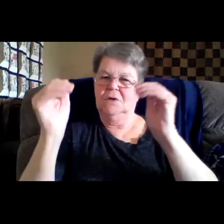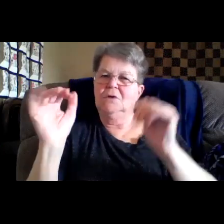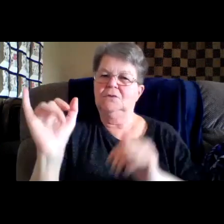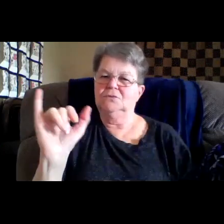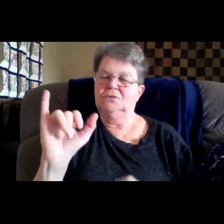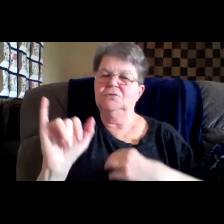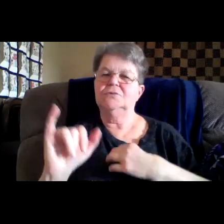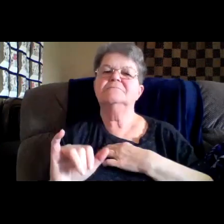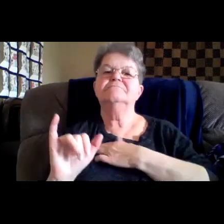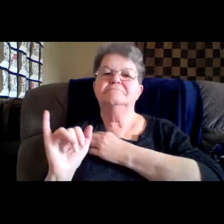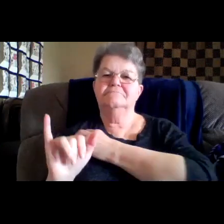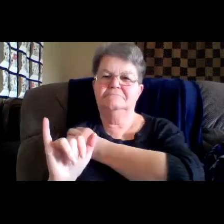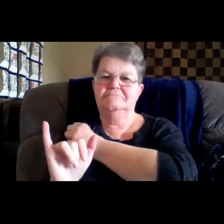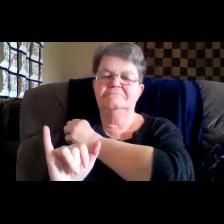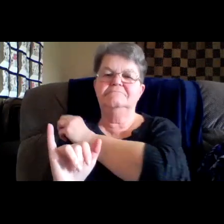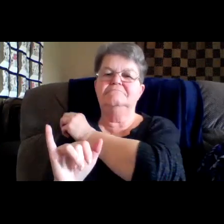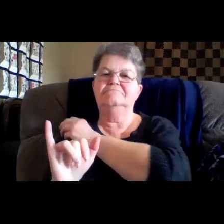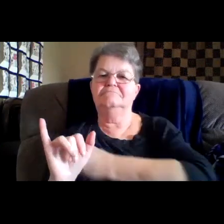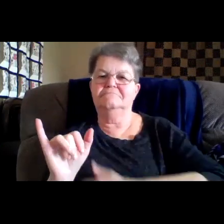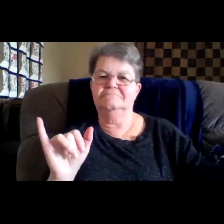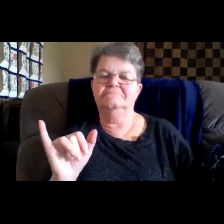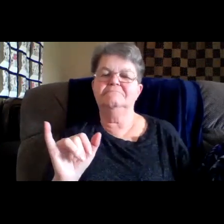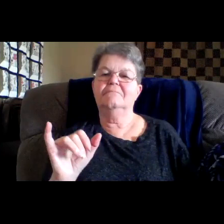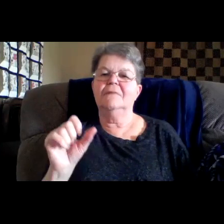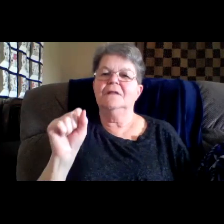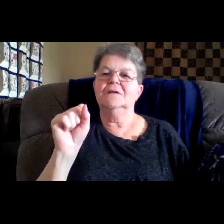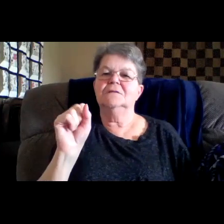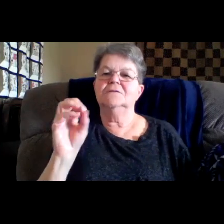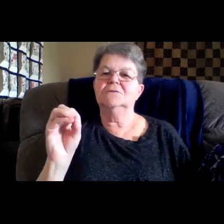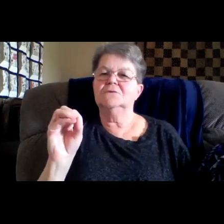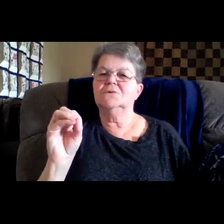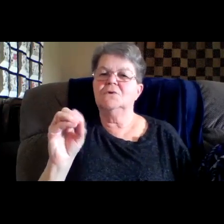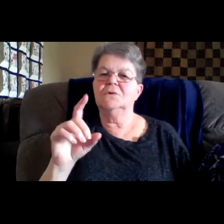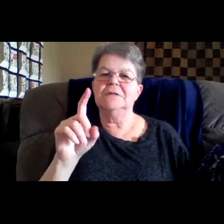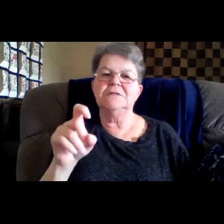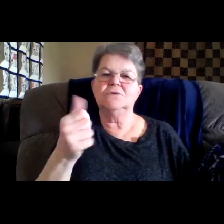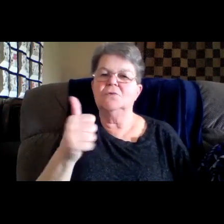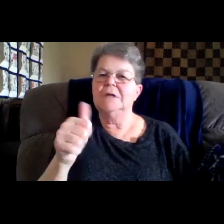[Tina] Got it, got it. So is there anything else you can think about